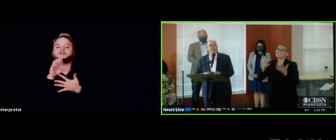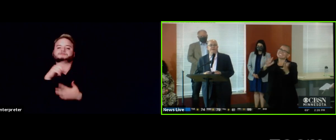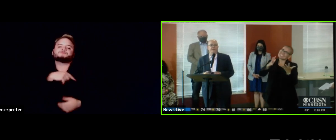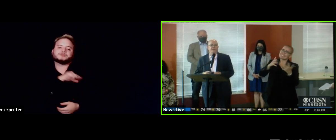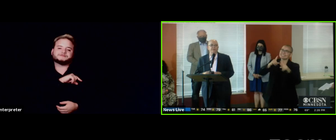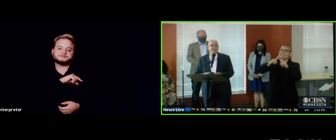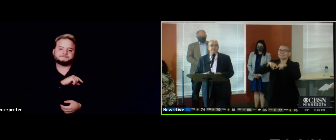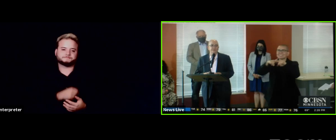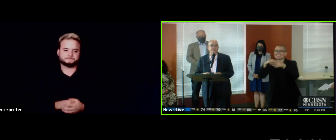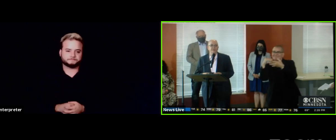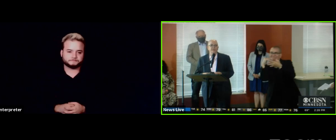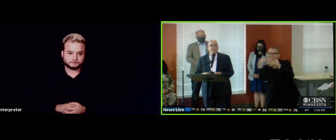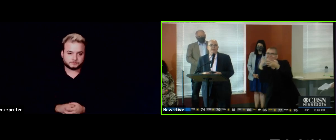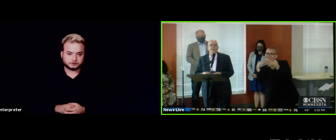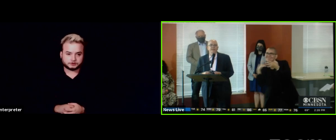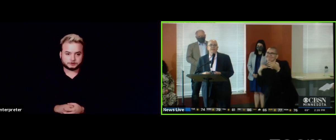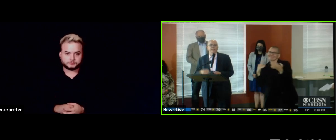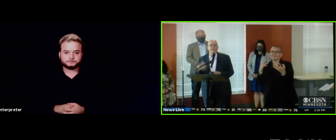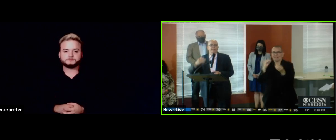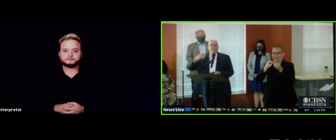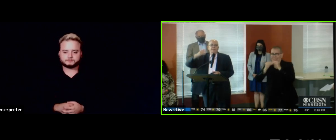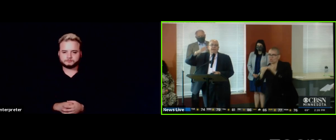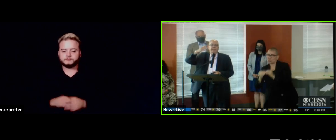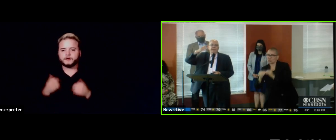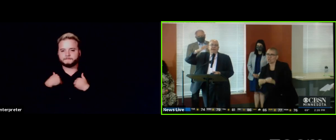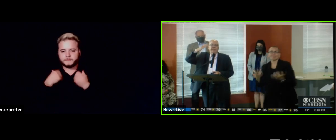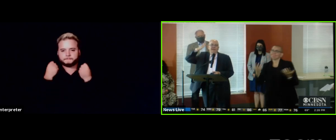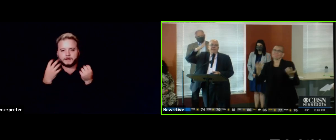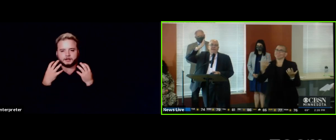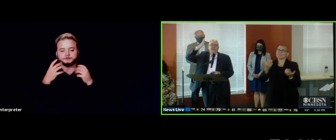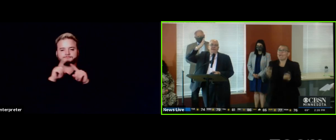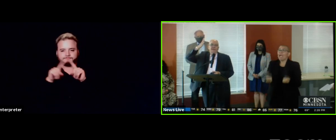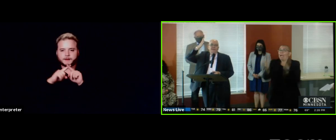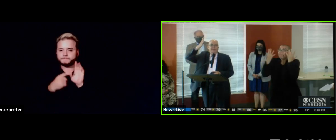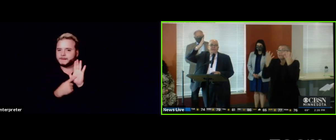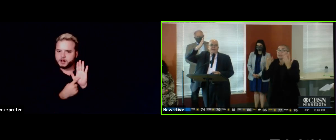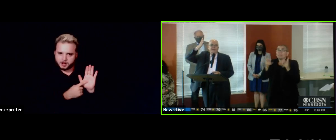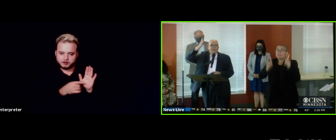the thing that we really don't know is how many people are going to be impacted when